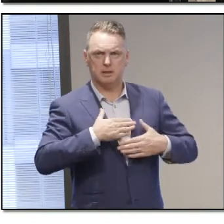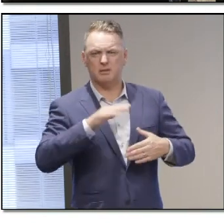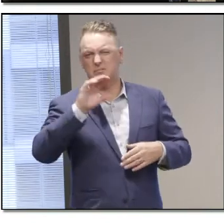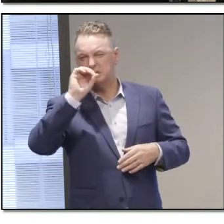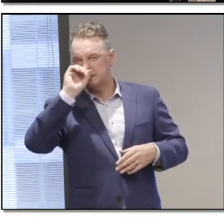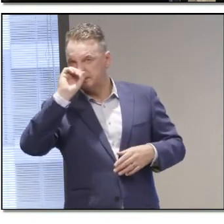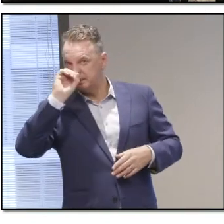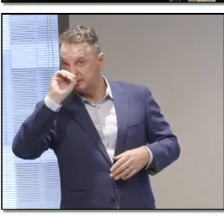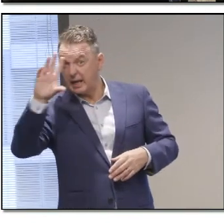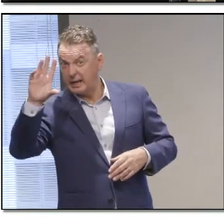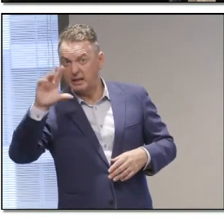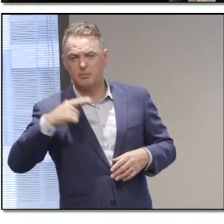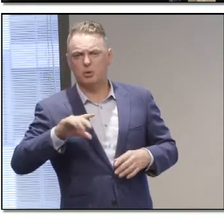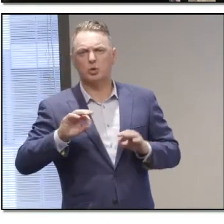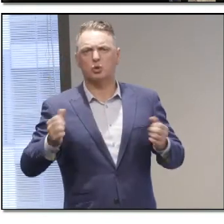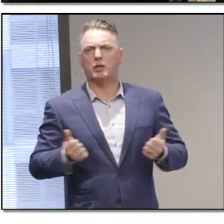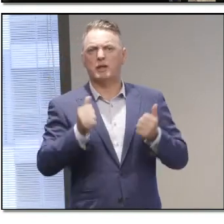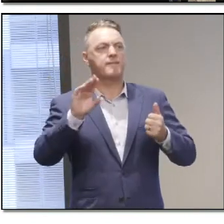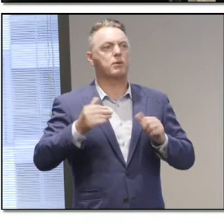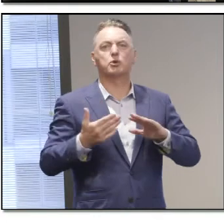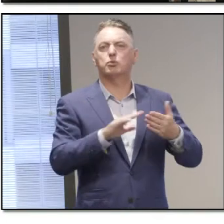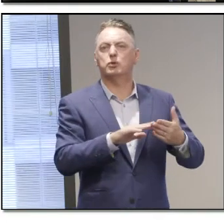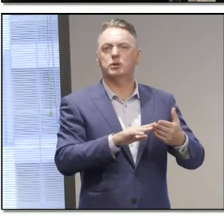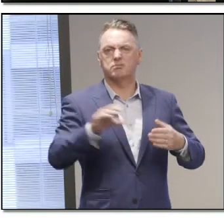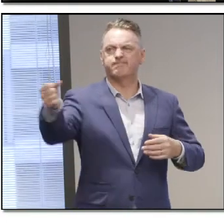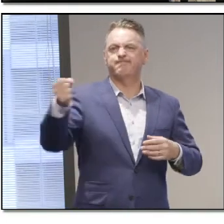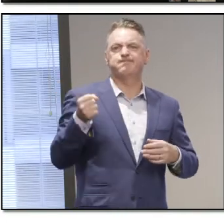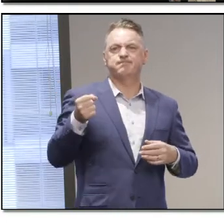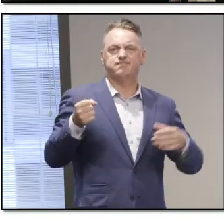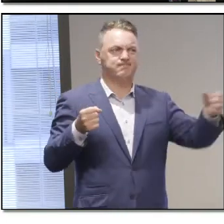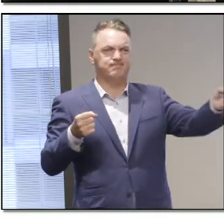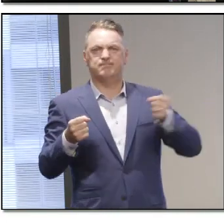because they didn't have enough from their community surveys. So, these data together